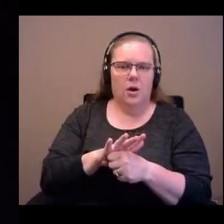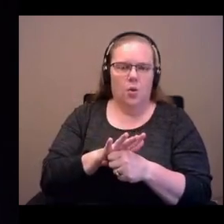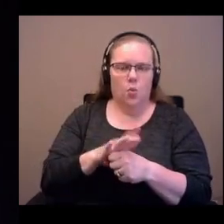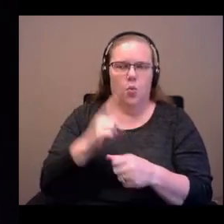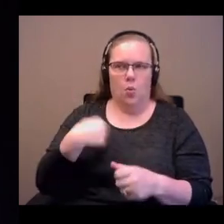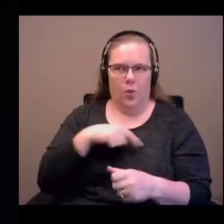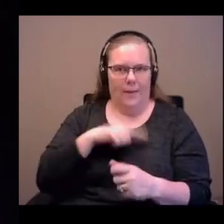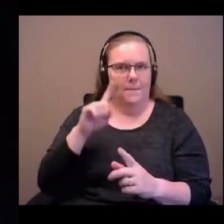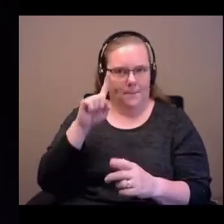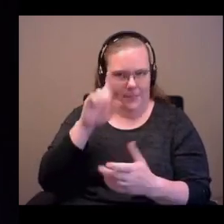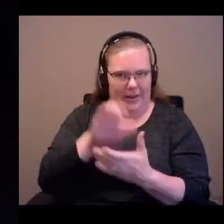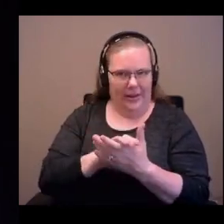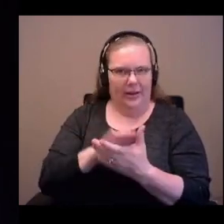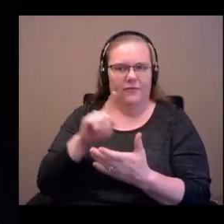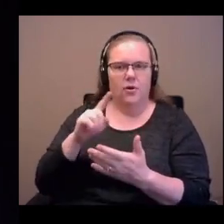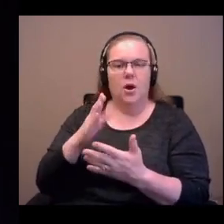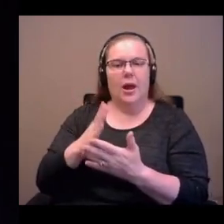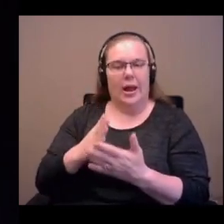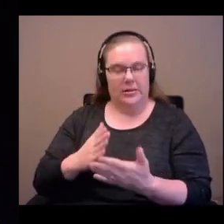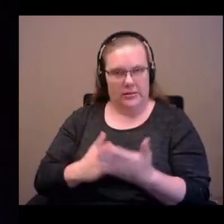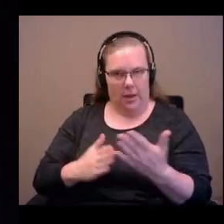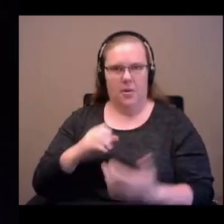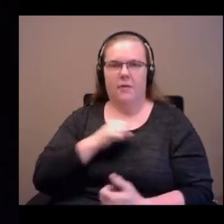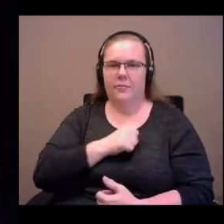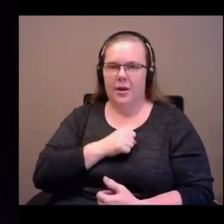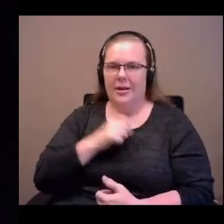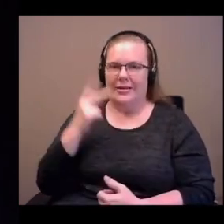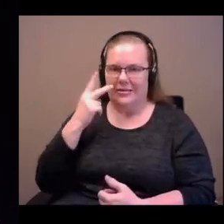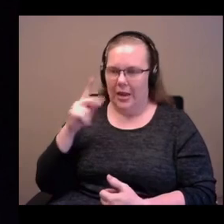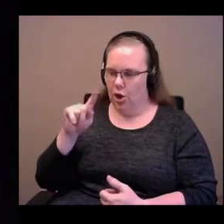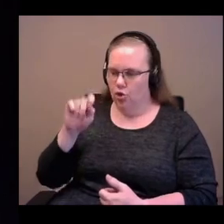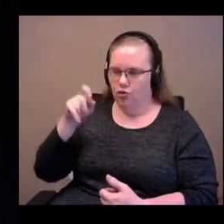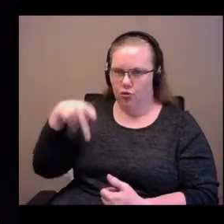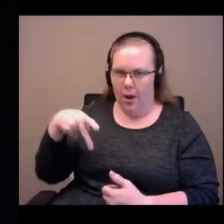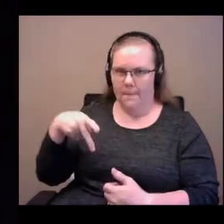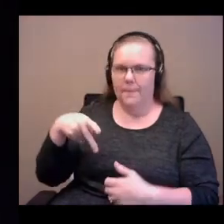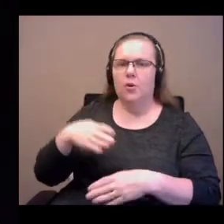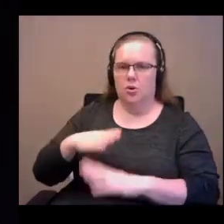recognize, for some of you, apologies, that seeing Trump may put up a barrier between what I’ve said